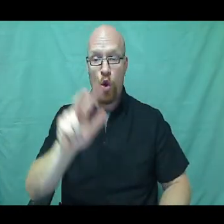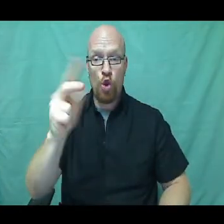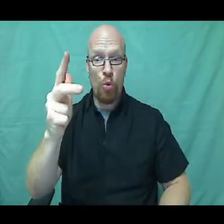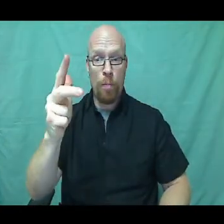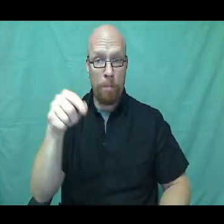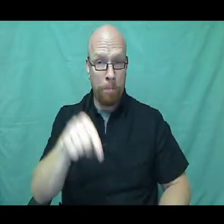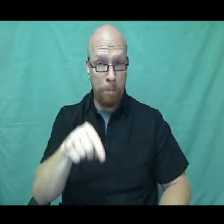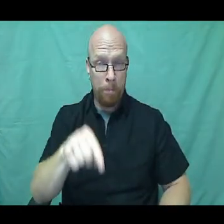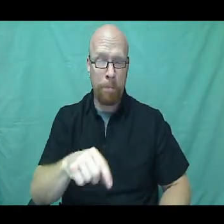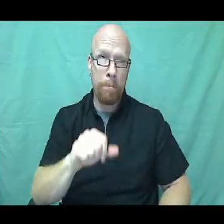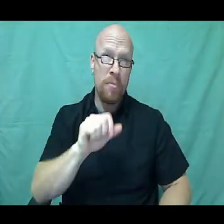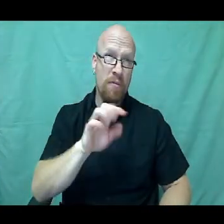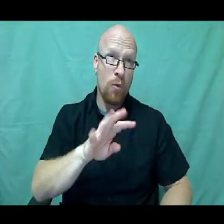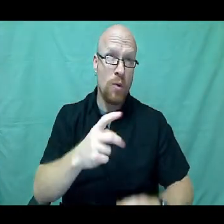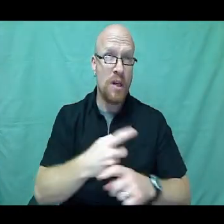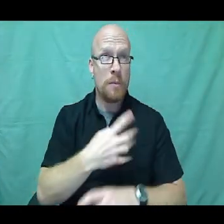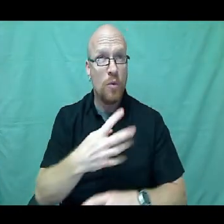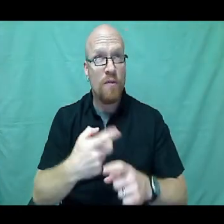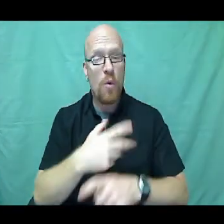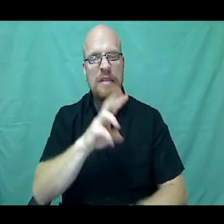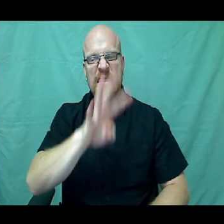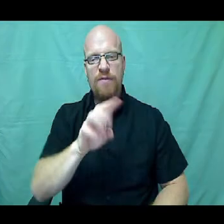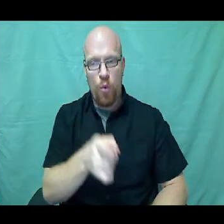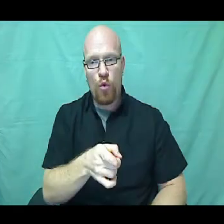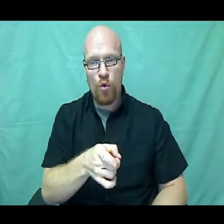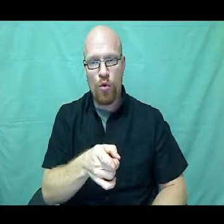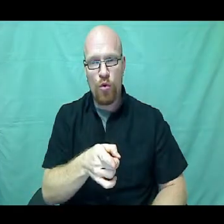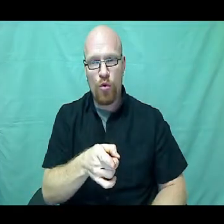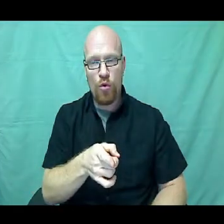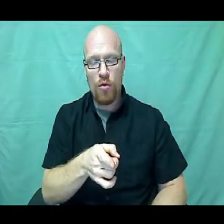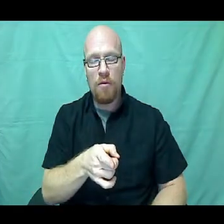Four cubed is four times four, times four, times four is 64.